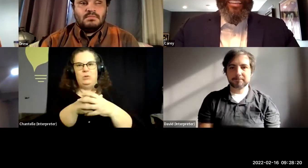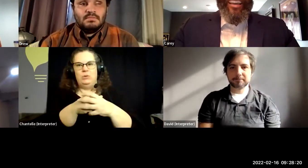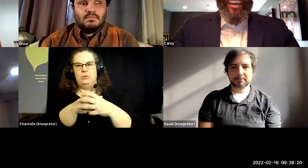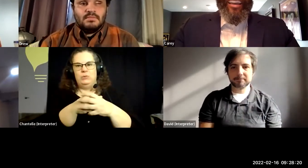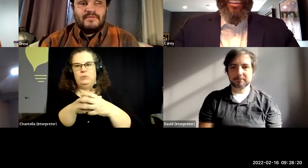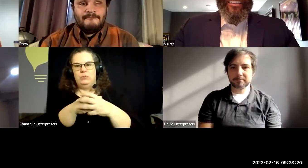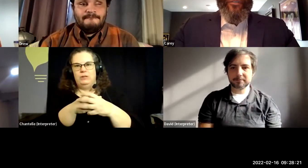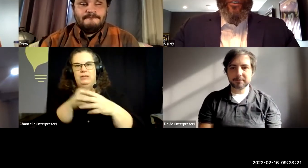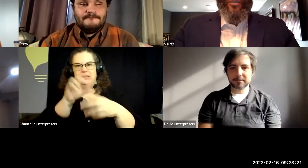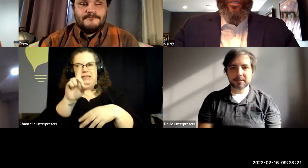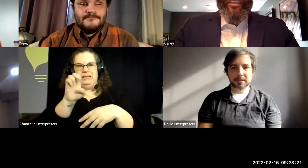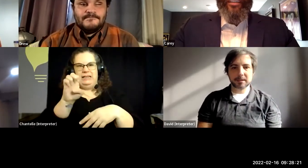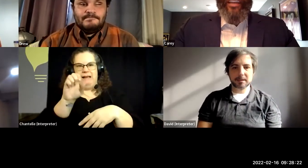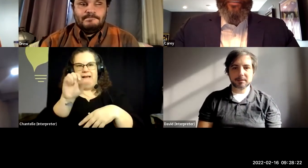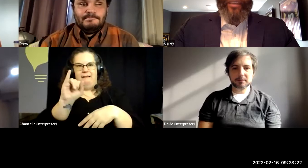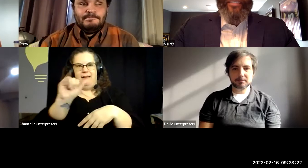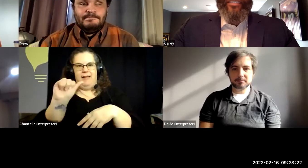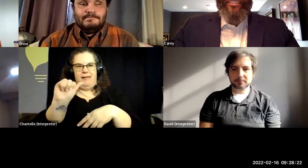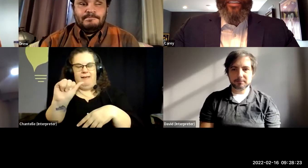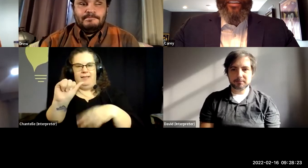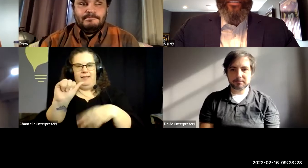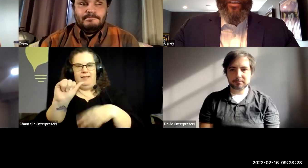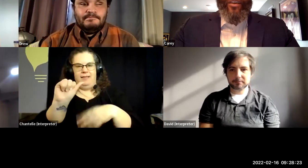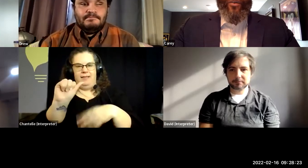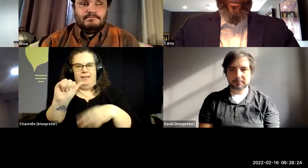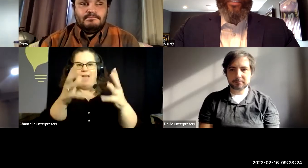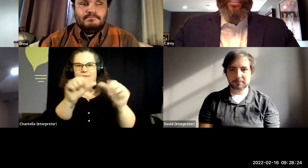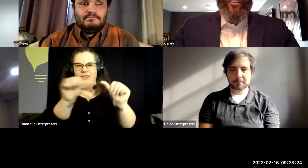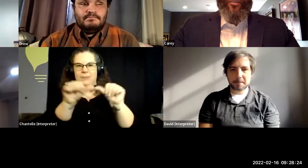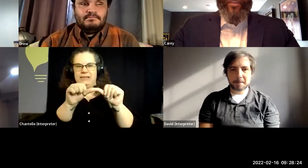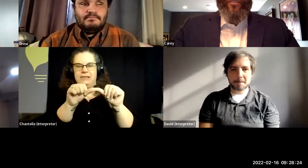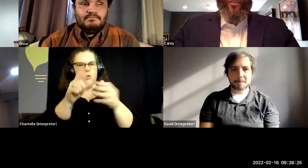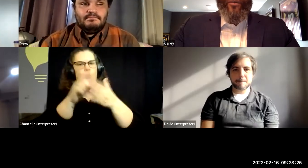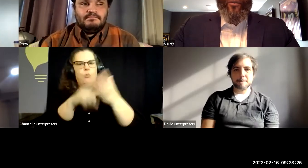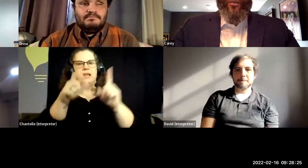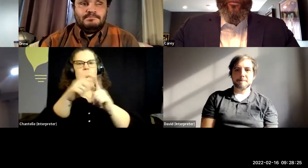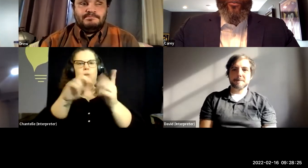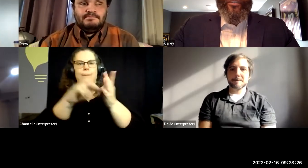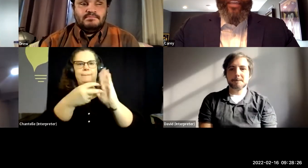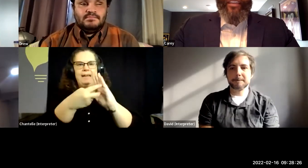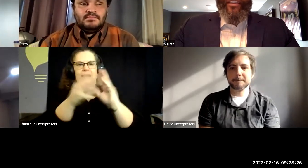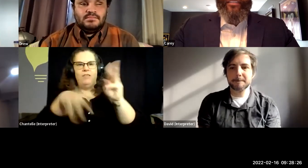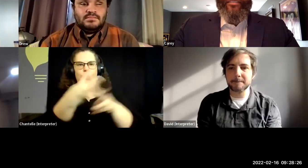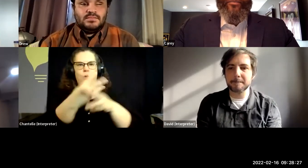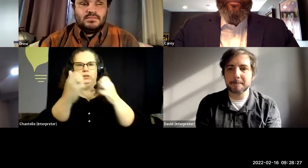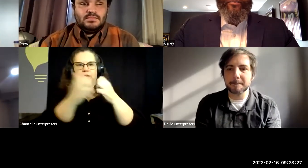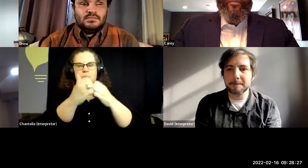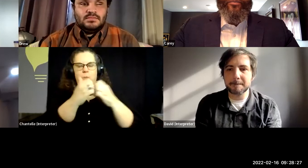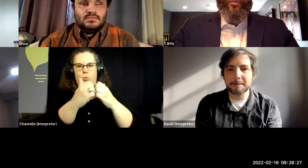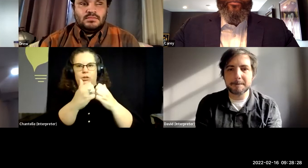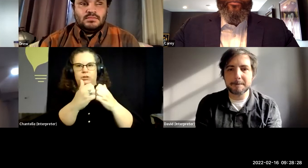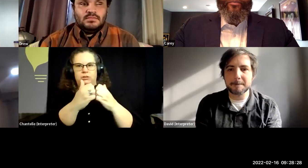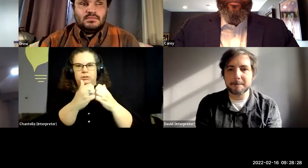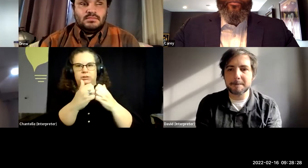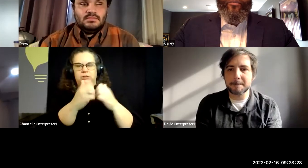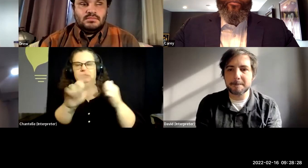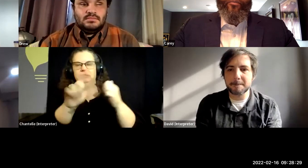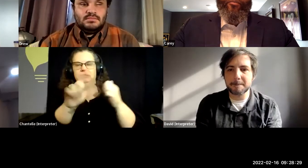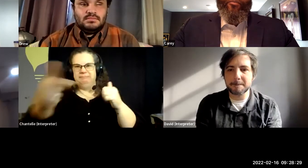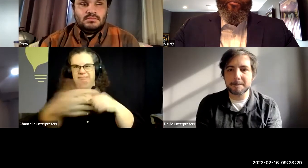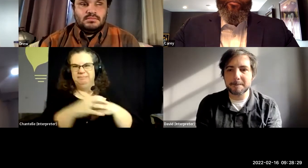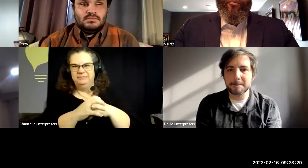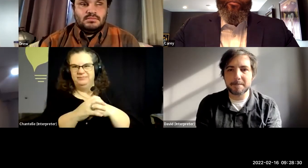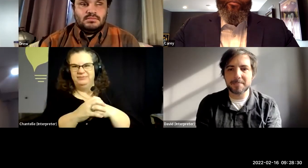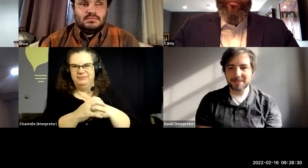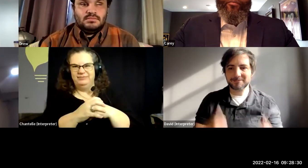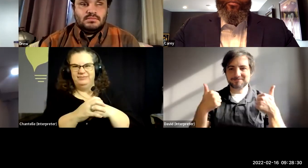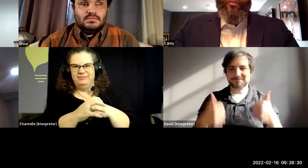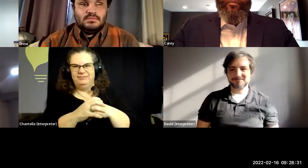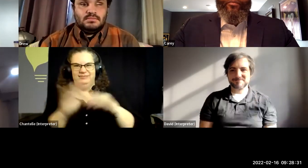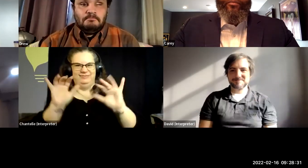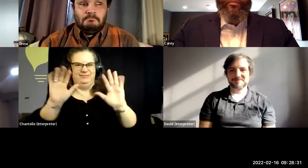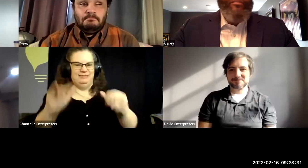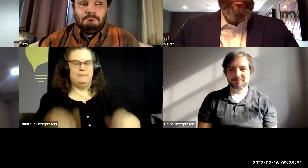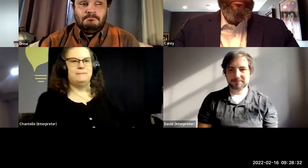EIA is referred to in a lot of